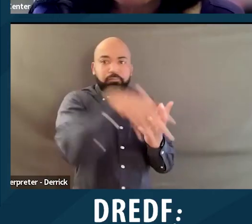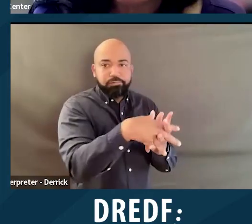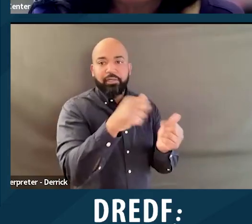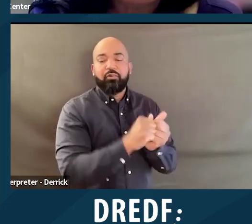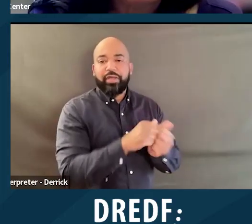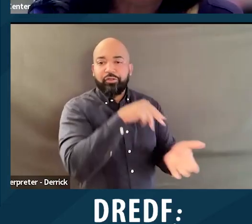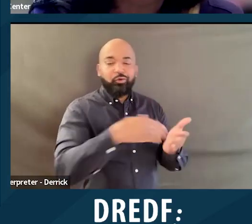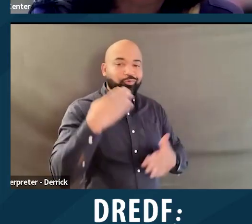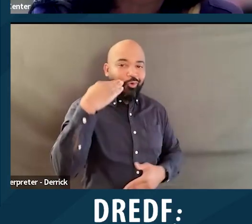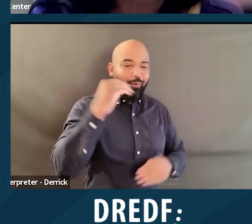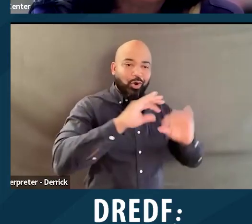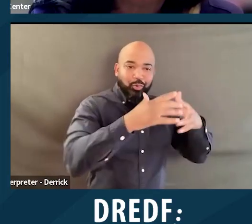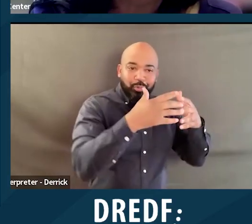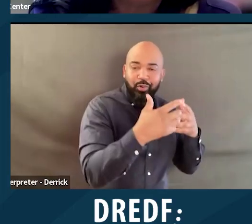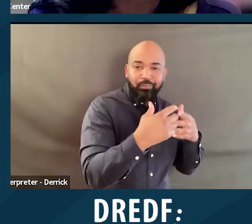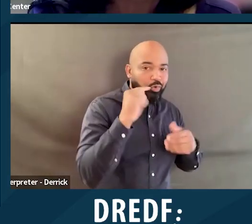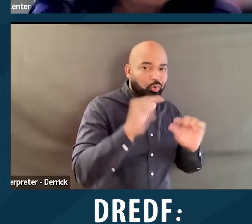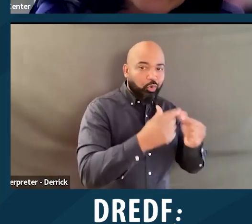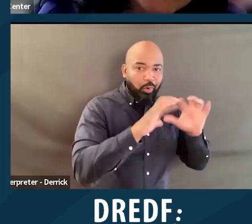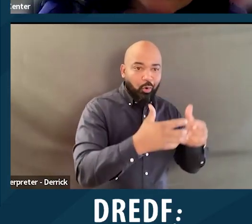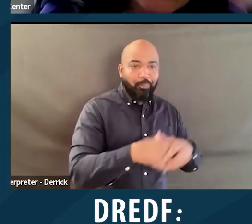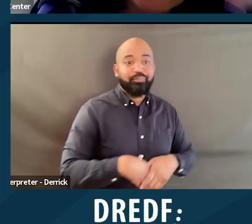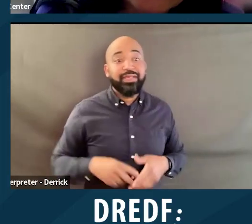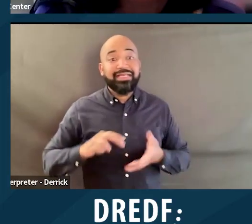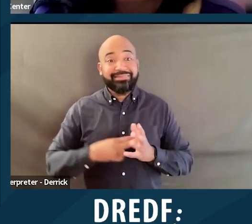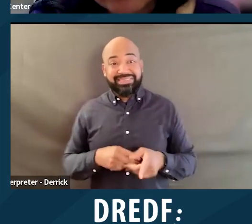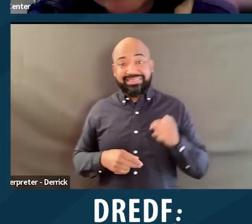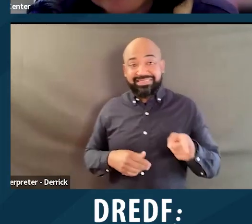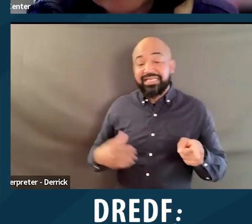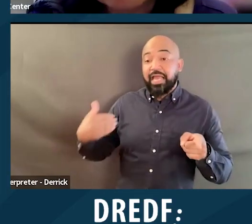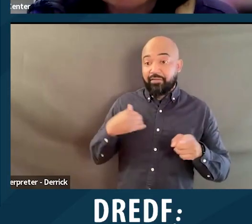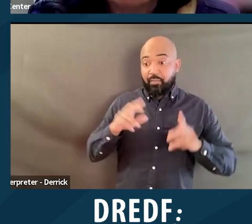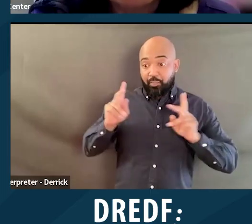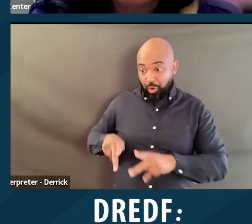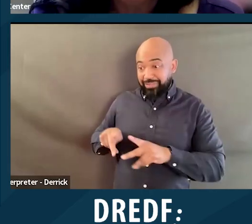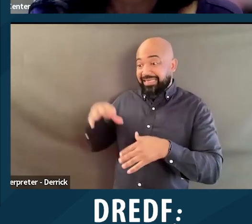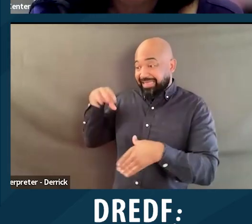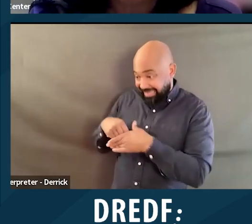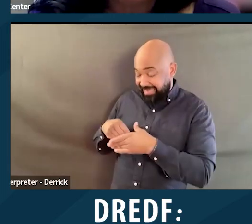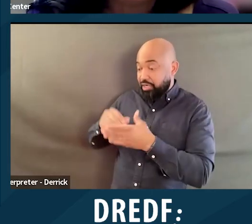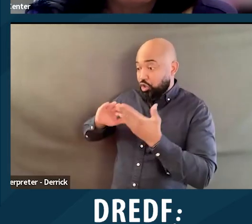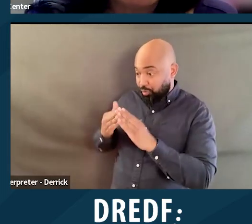we want to stop people from getting forced out of the community into institutions. So, here we have